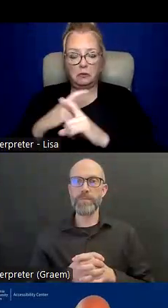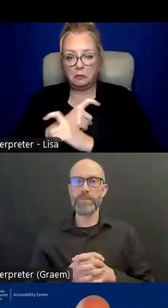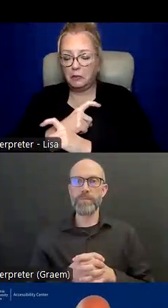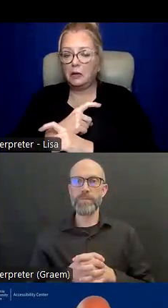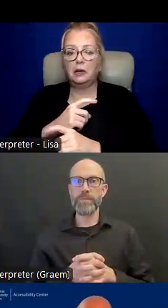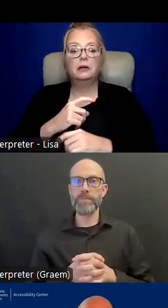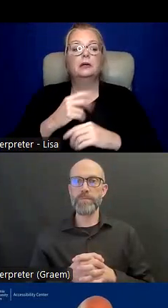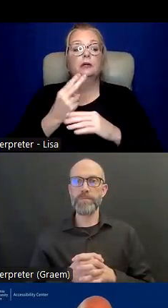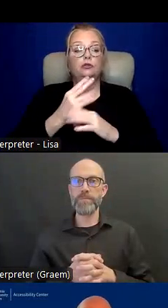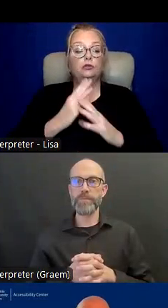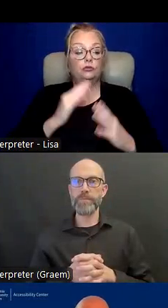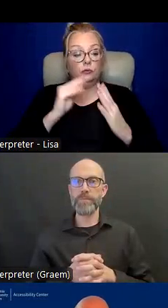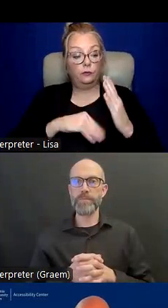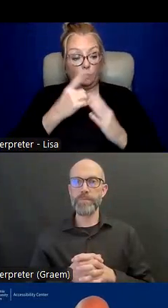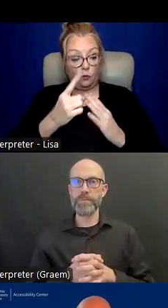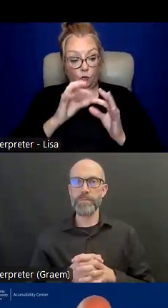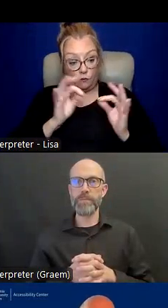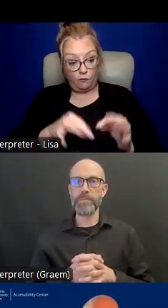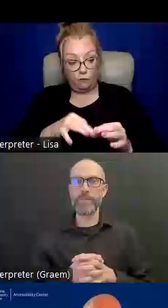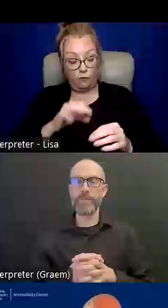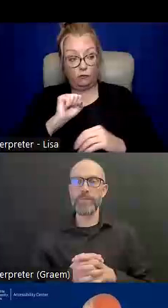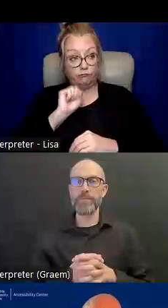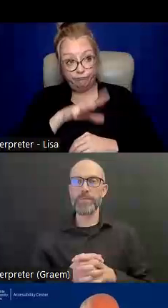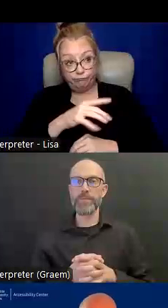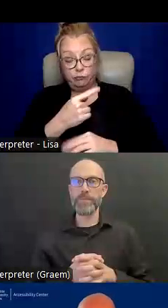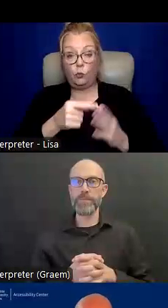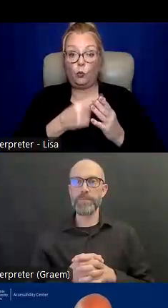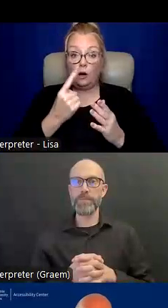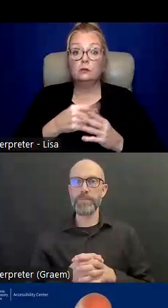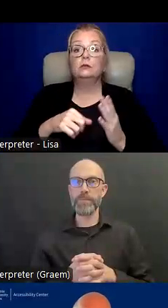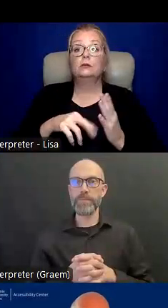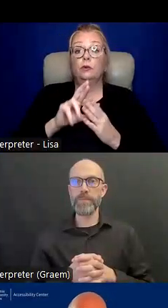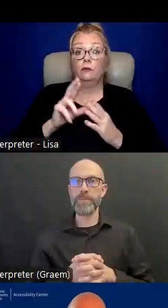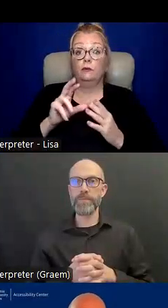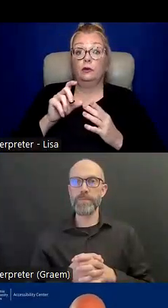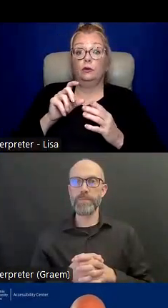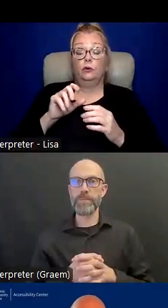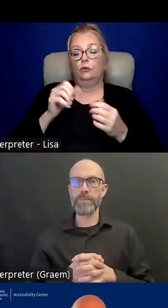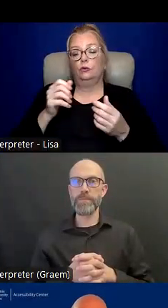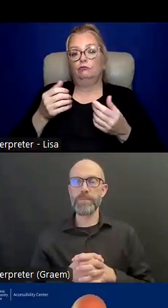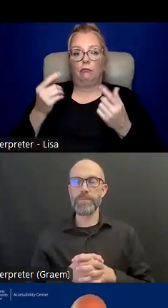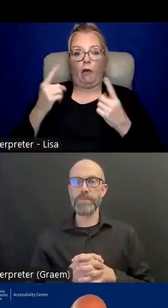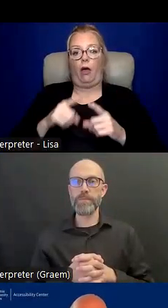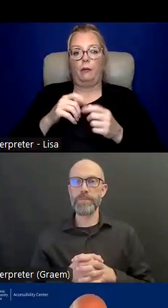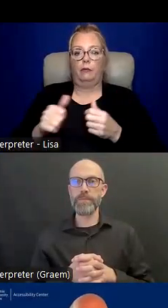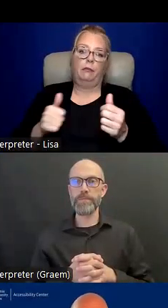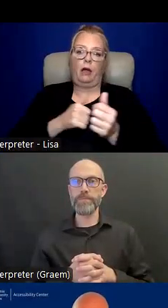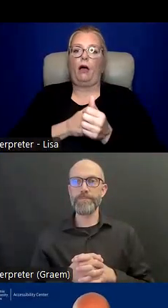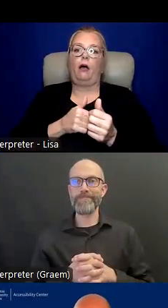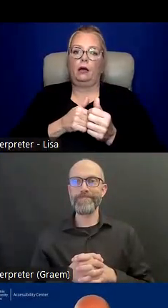They submit it once, and the reviews that need to happen just take place behind the scenes. And it solves a lot of problems for people.